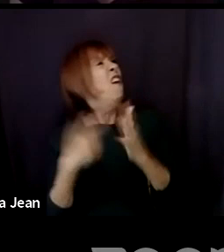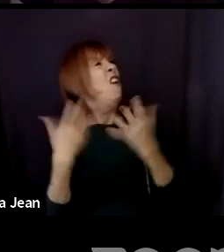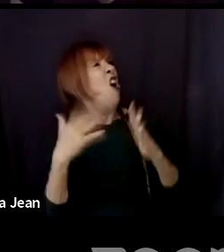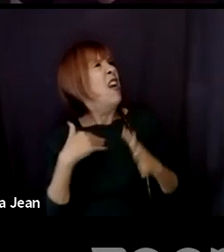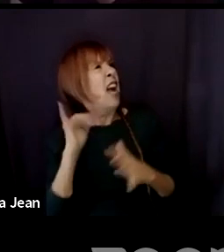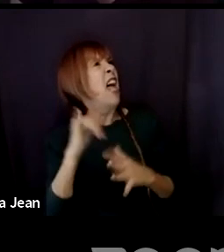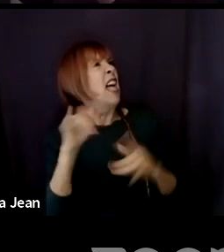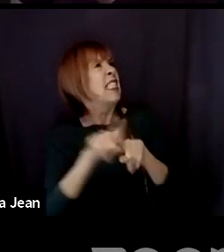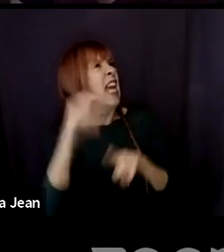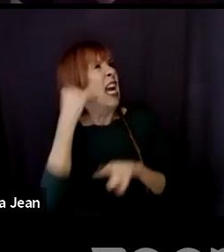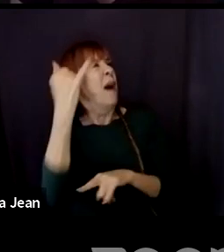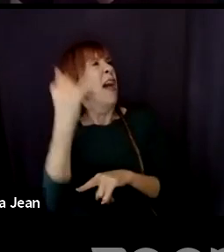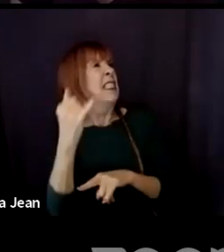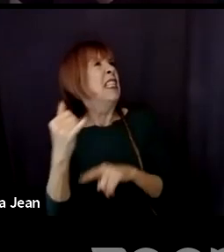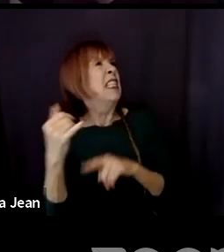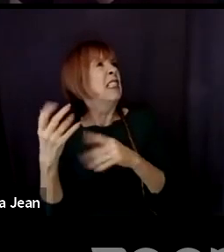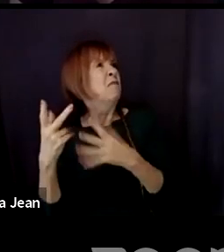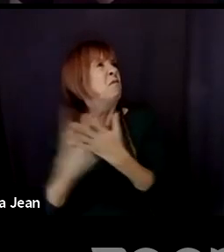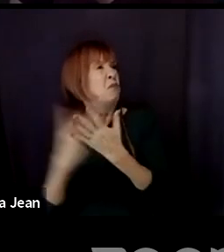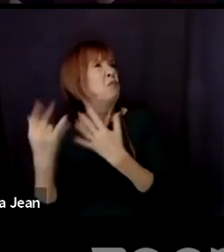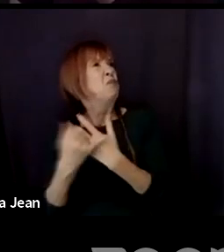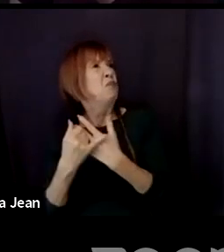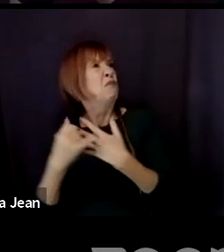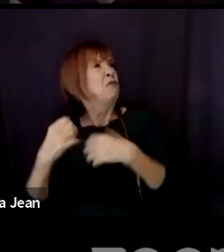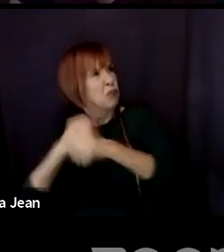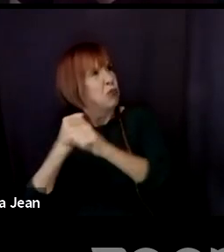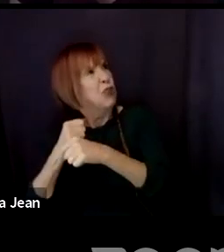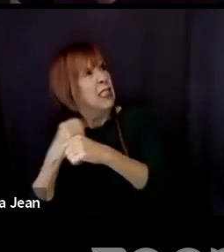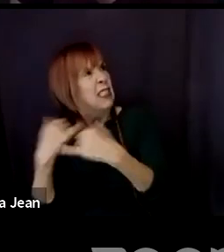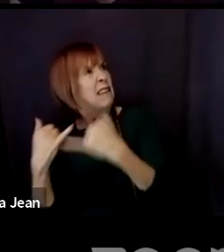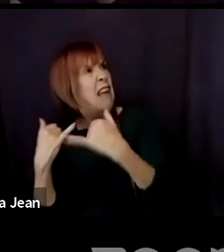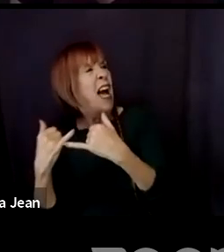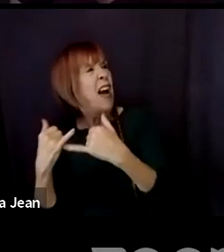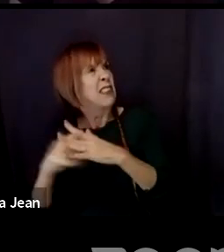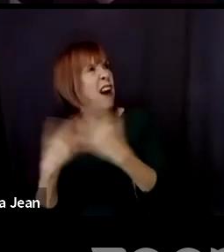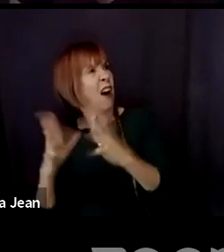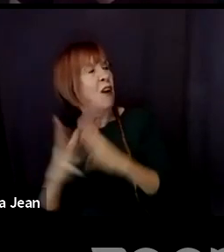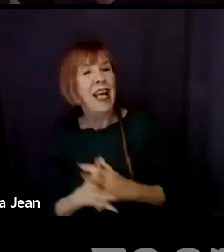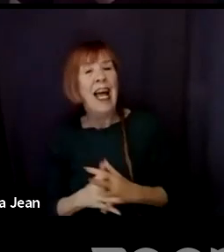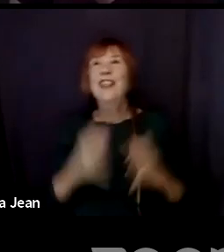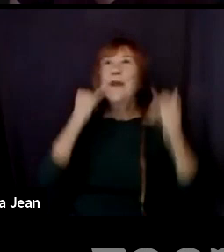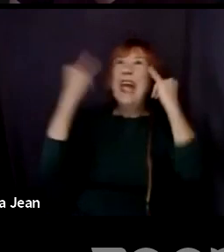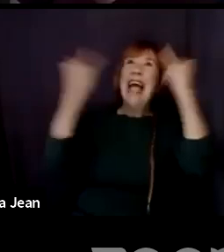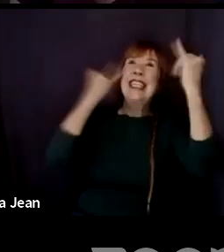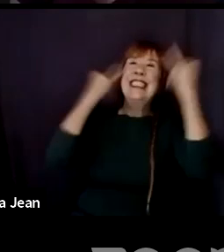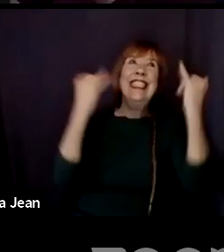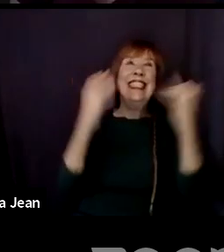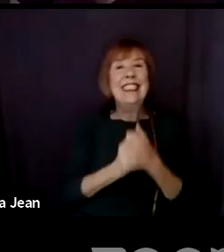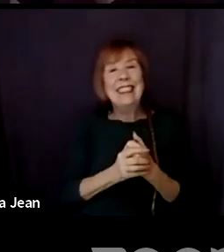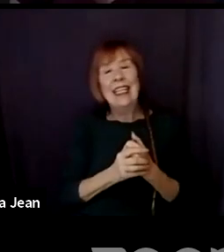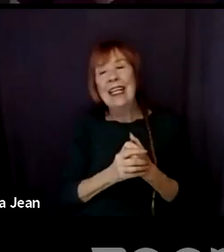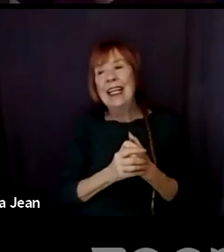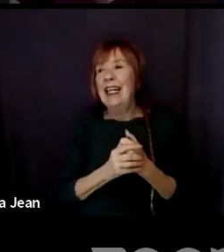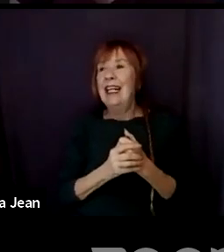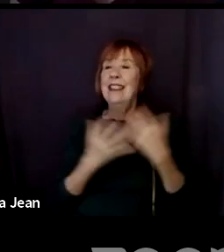execution is very concrete. And so I understand the fear if you're afraid of it,